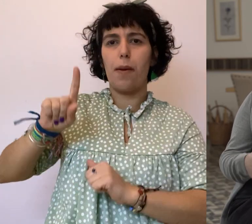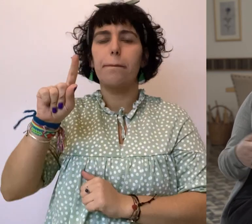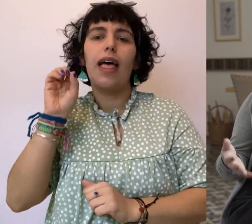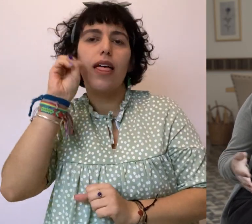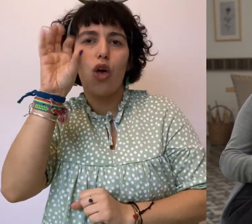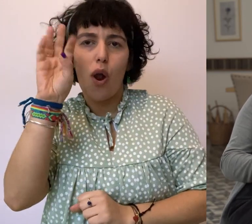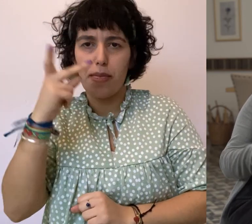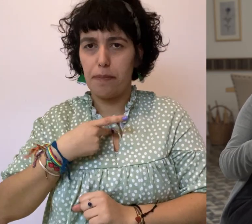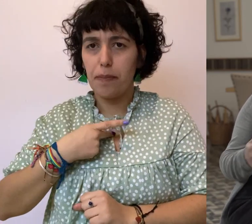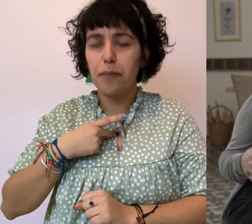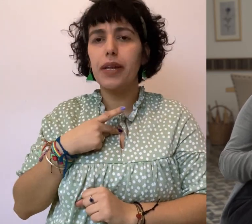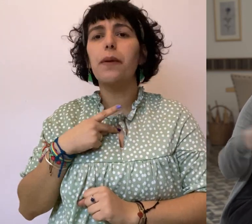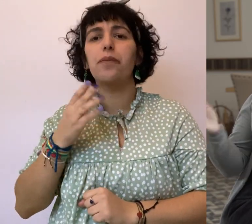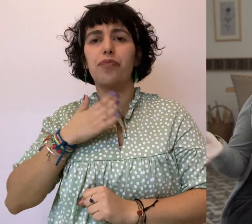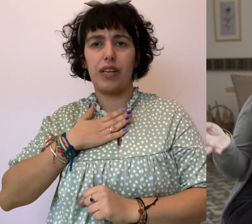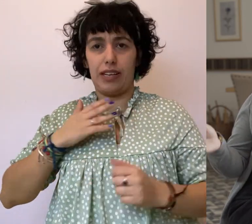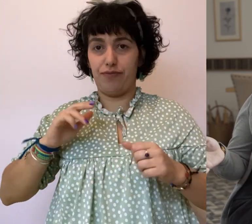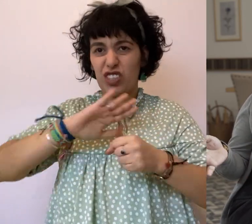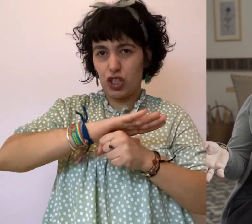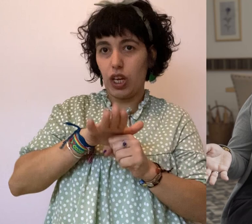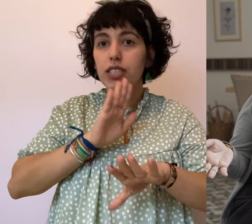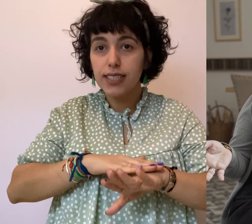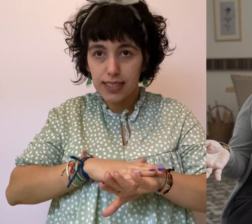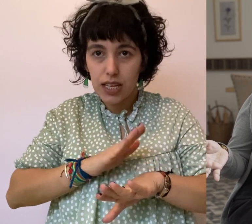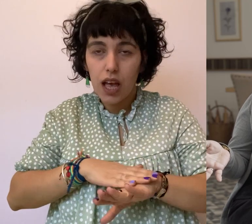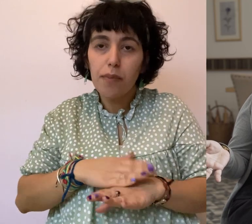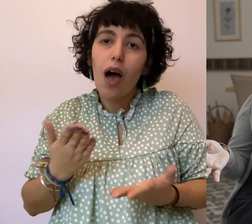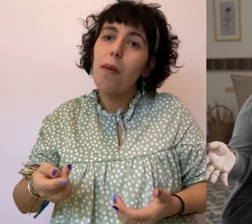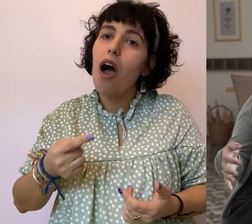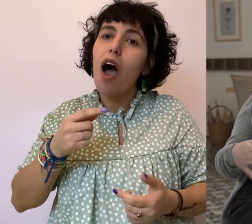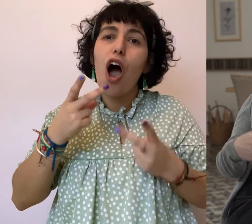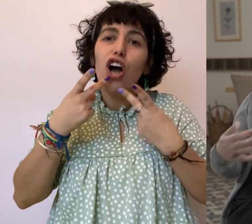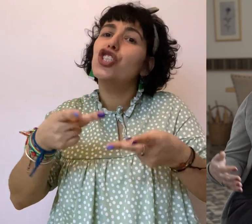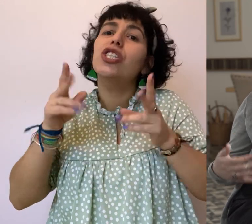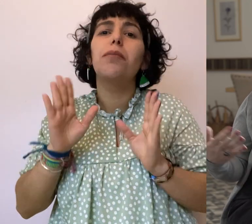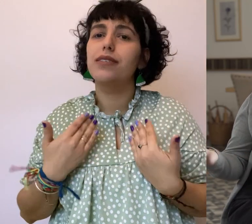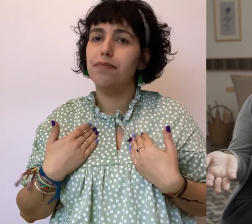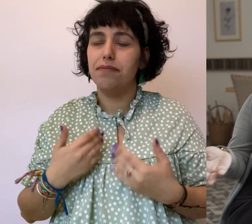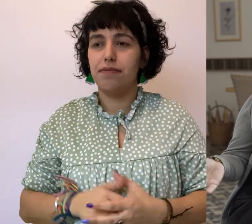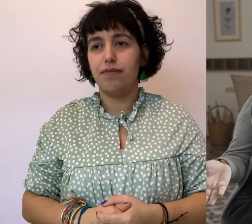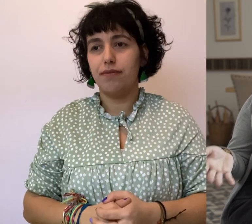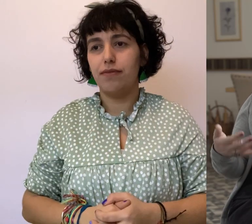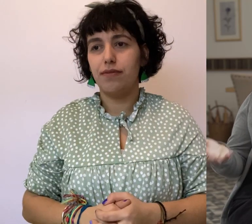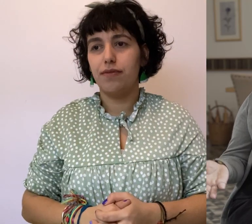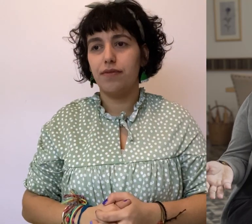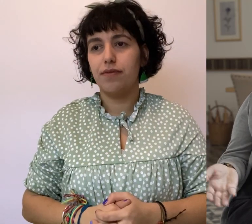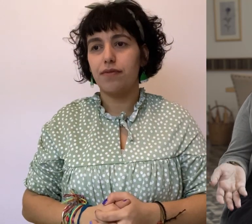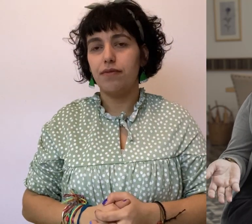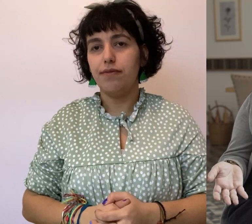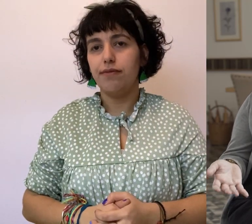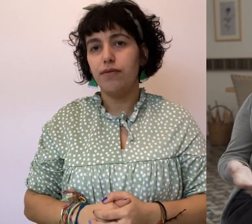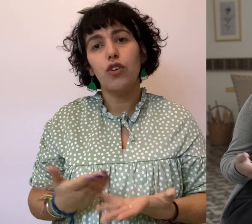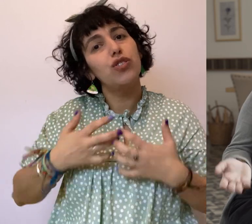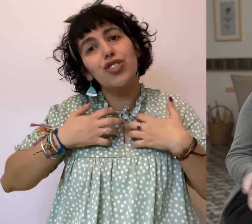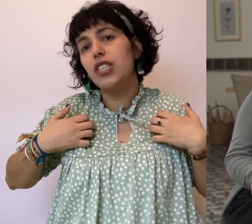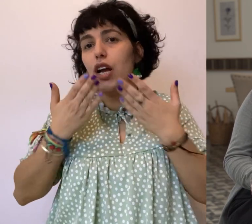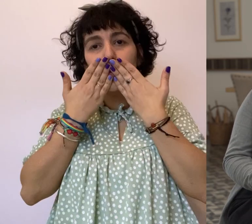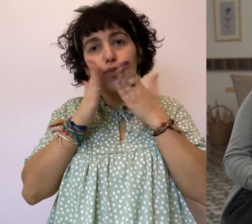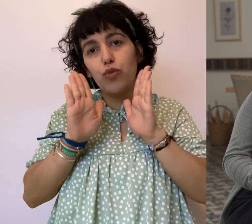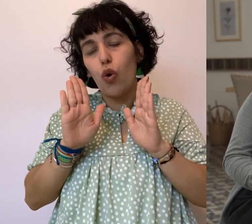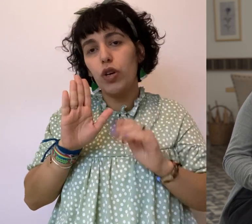Even though "Me too" campaign has grown, I could expose by sending an anonymous e-mail, I still do not have the courage